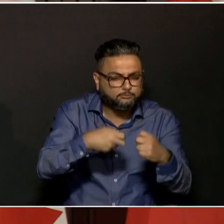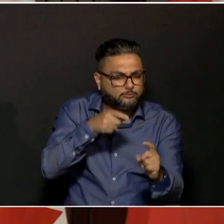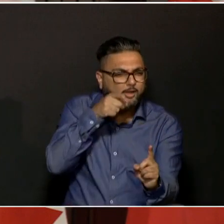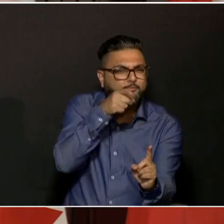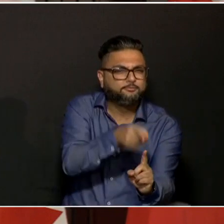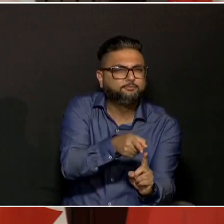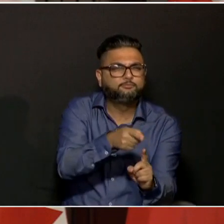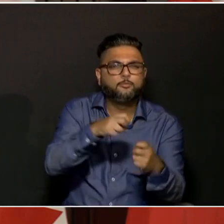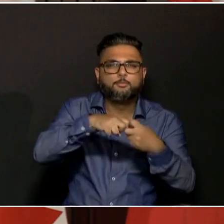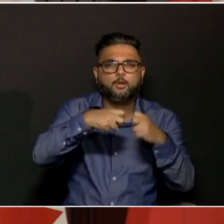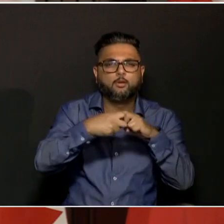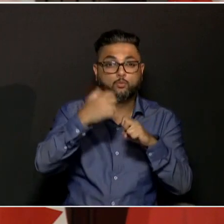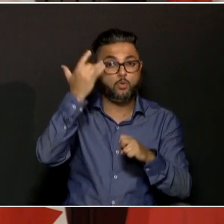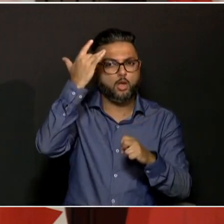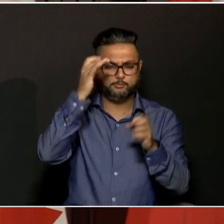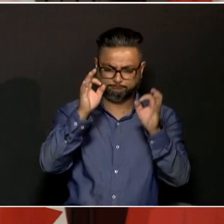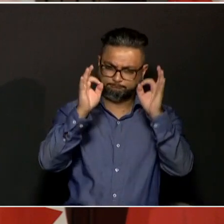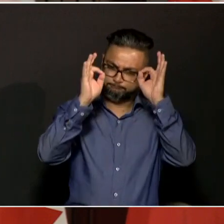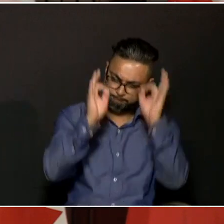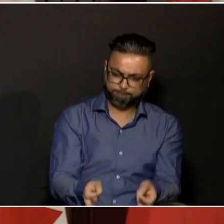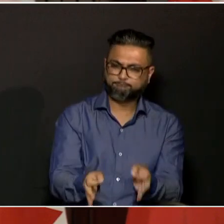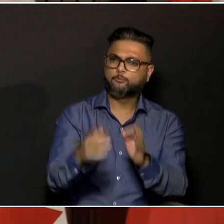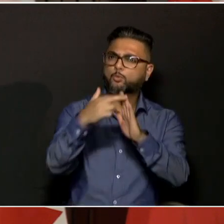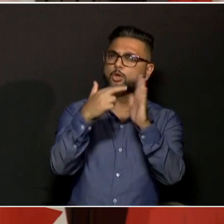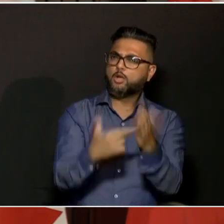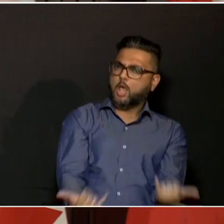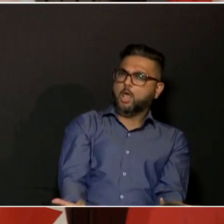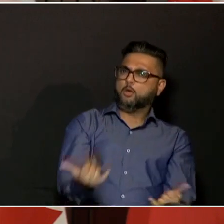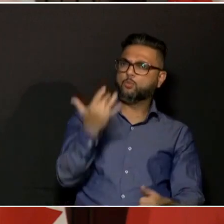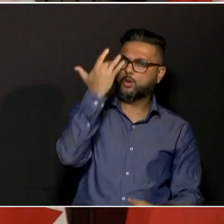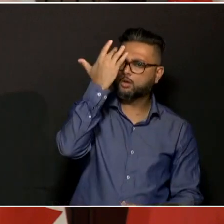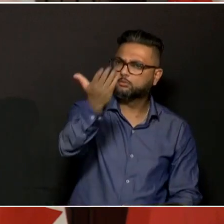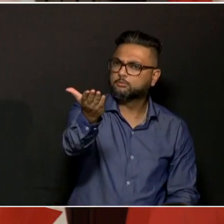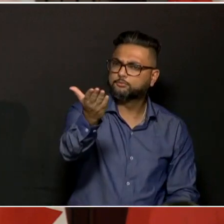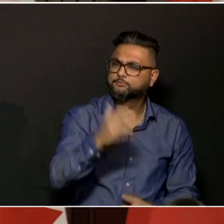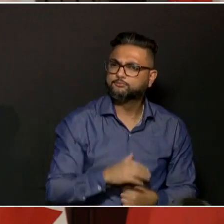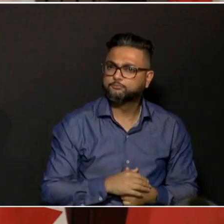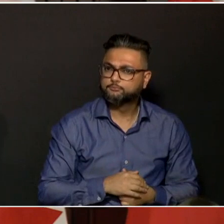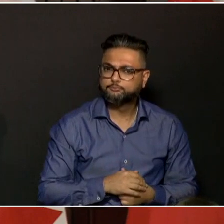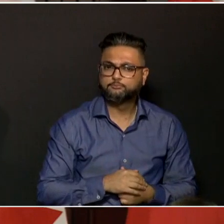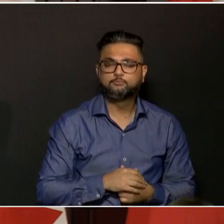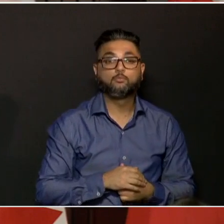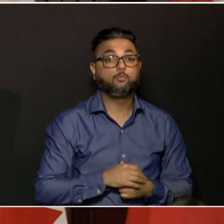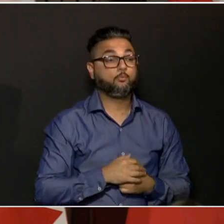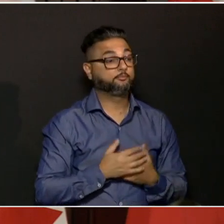become an issue and what began this expectation today?